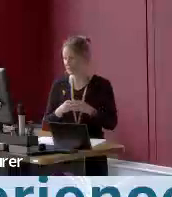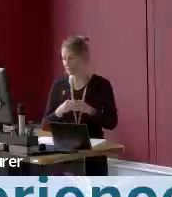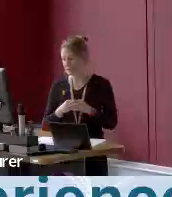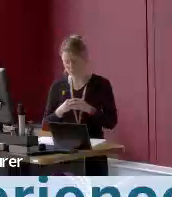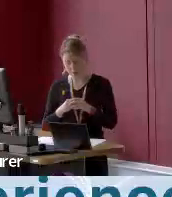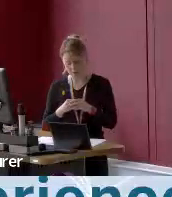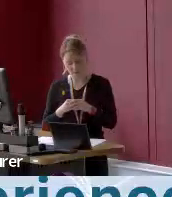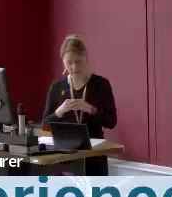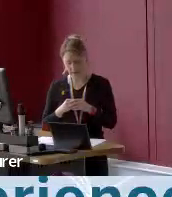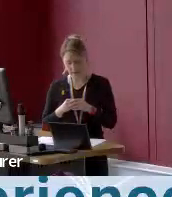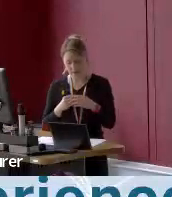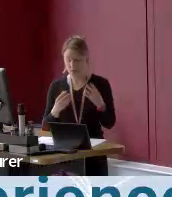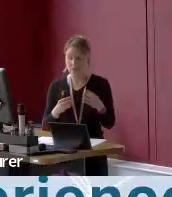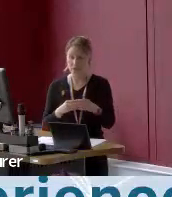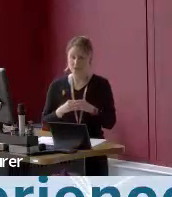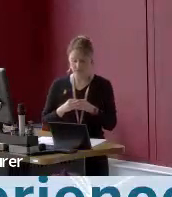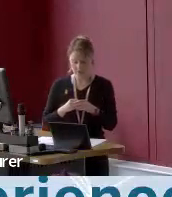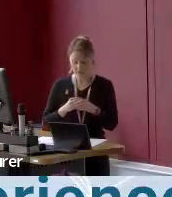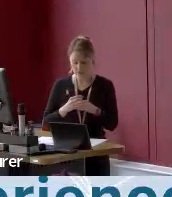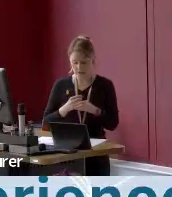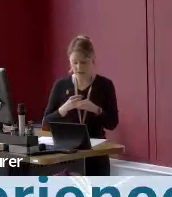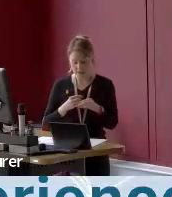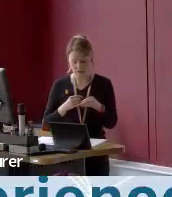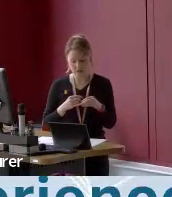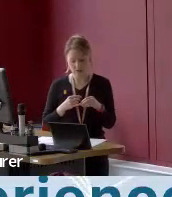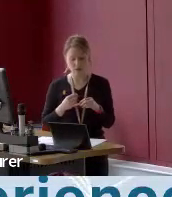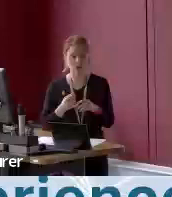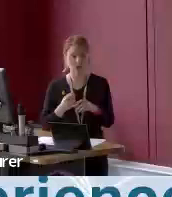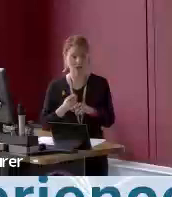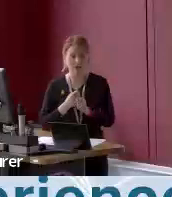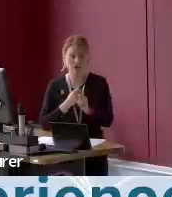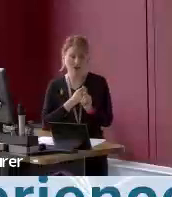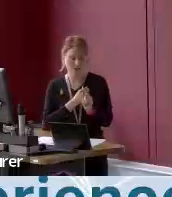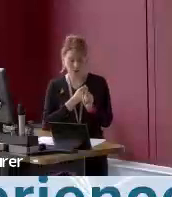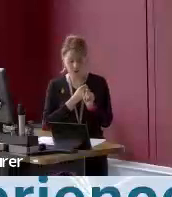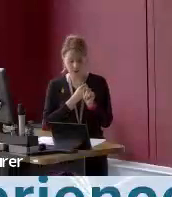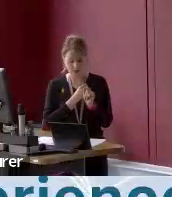benefited from input from self-advocates with learn disabilities who challenge assumptions